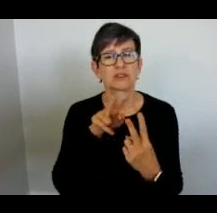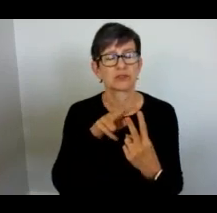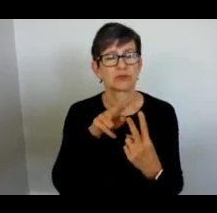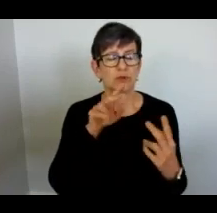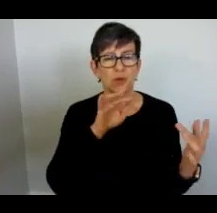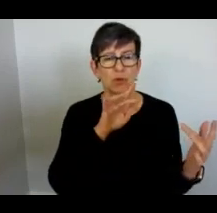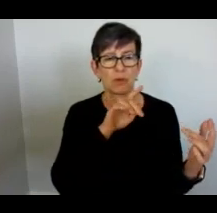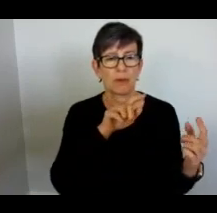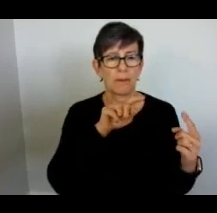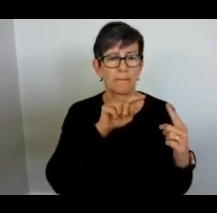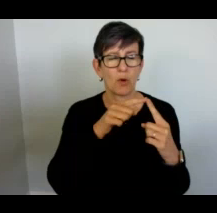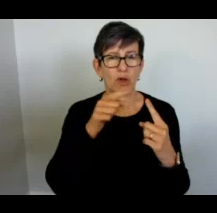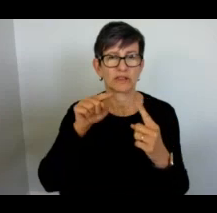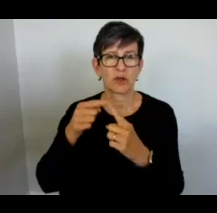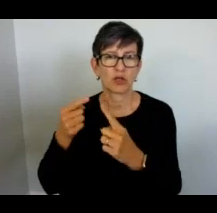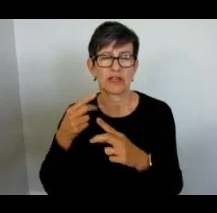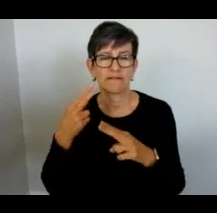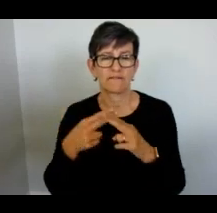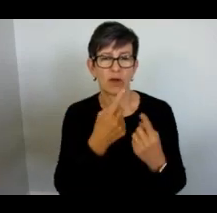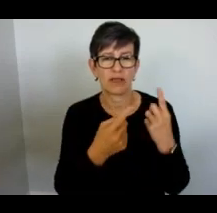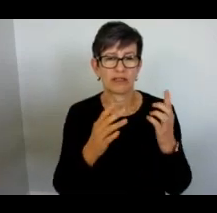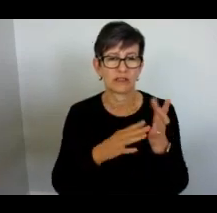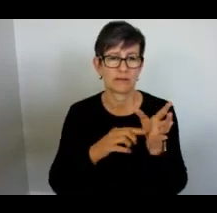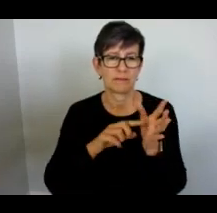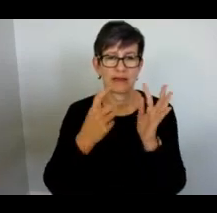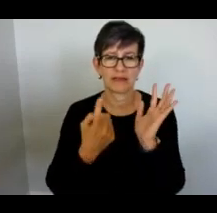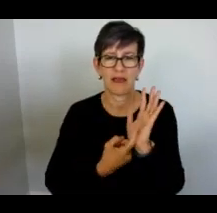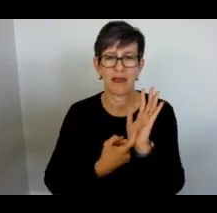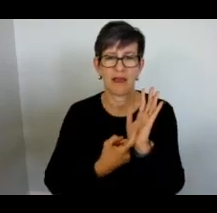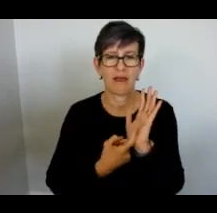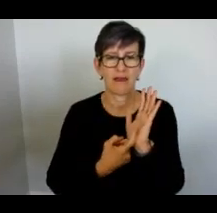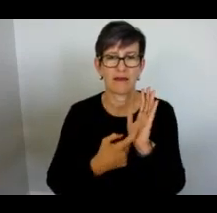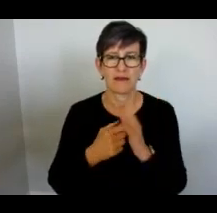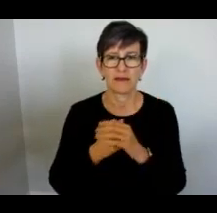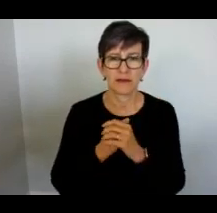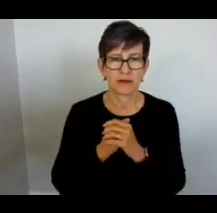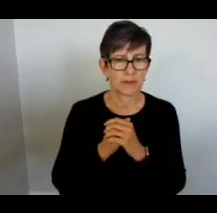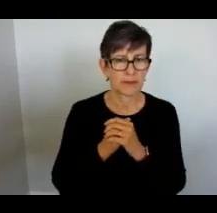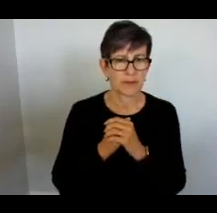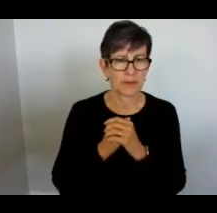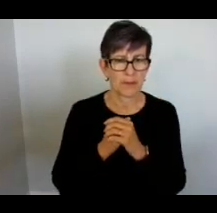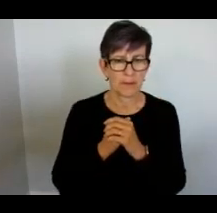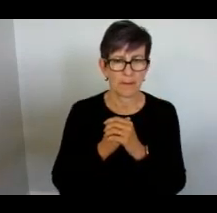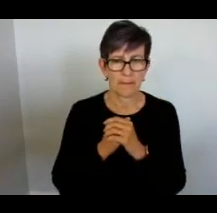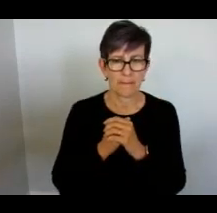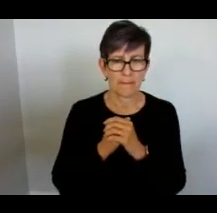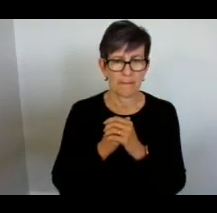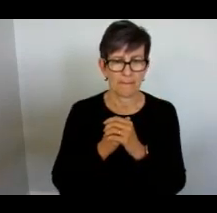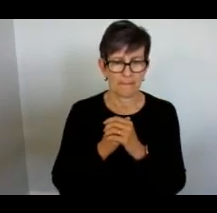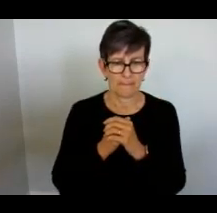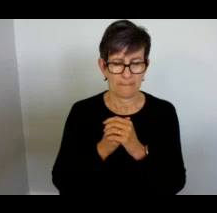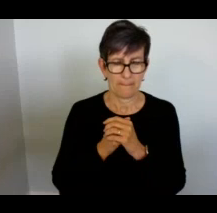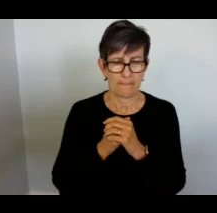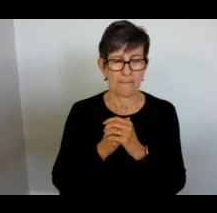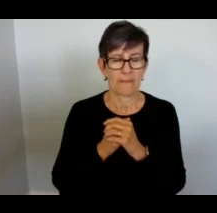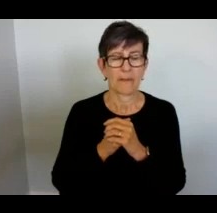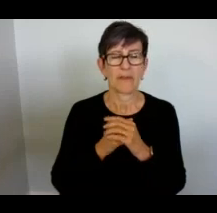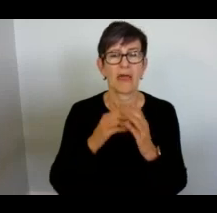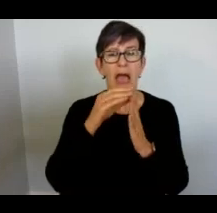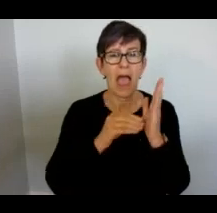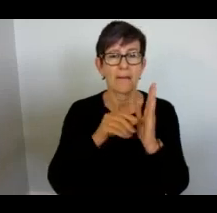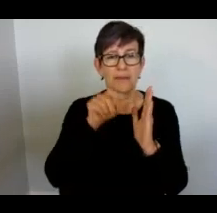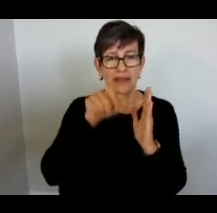each matter. In terms of the role of the applicant lawyer, the applicant lawyer is either a Senior